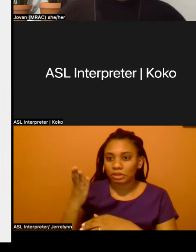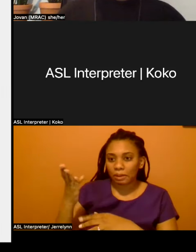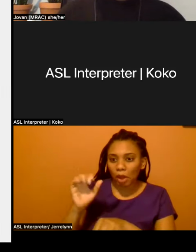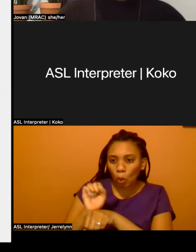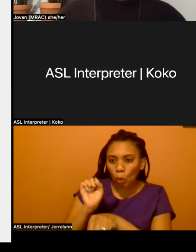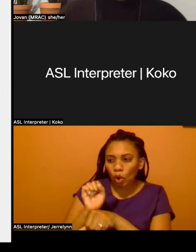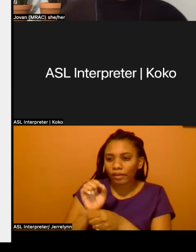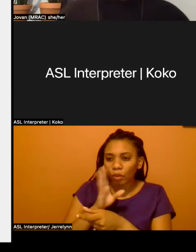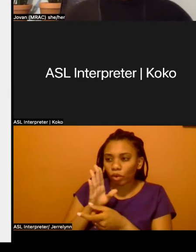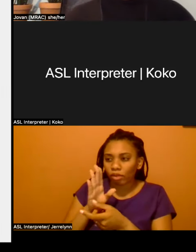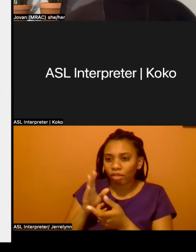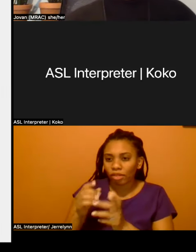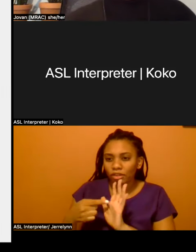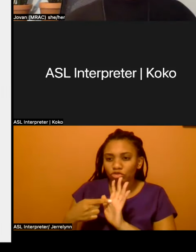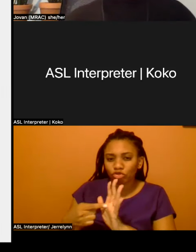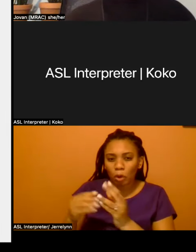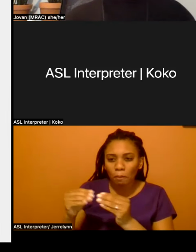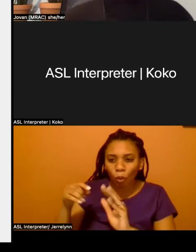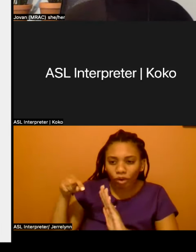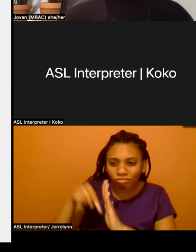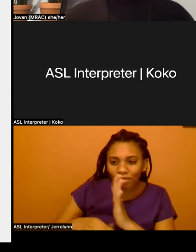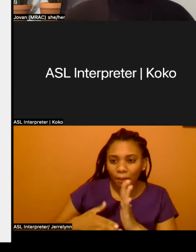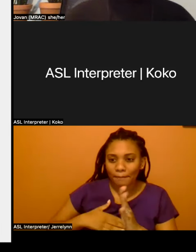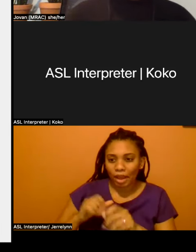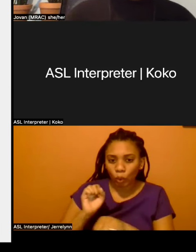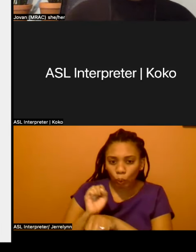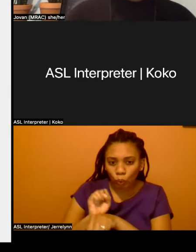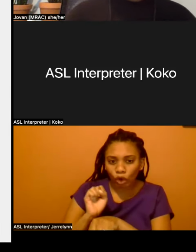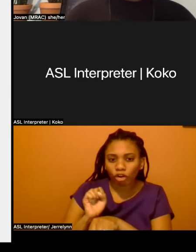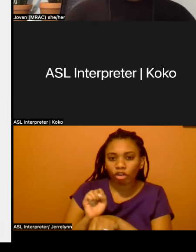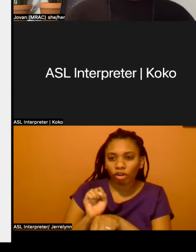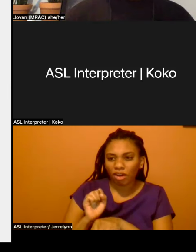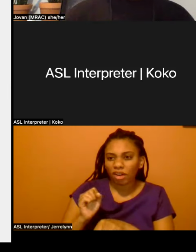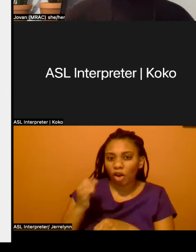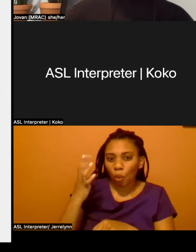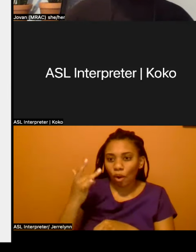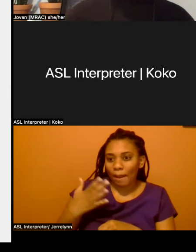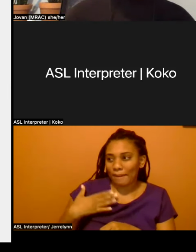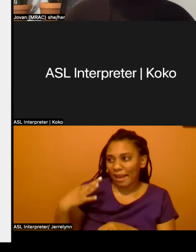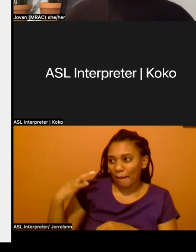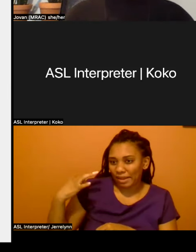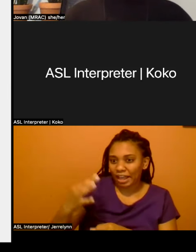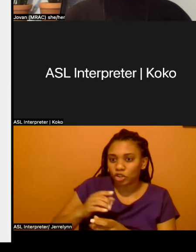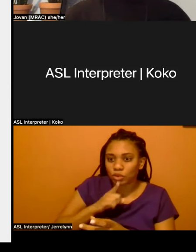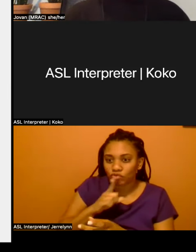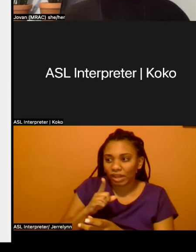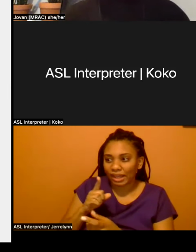just because my Next Step application was pretty targeted to one practice?